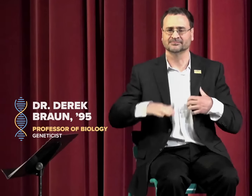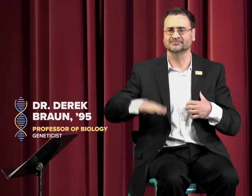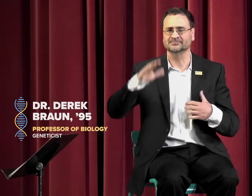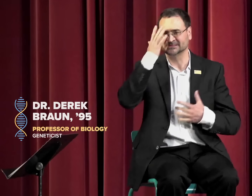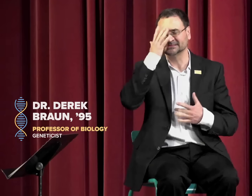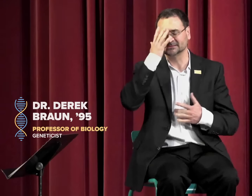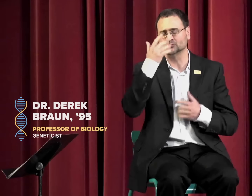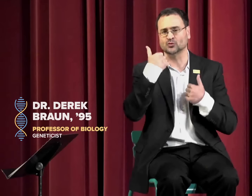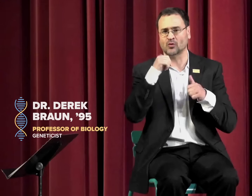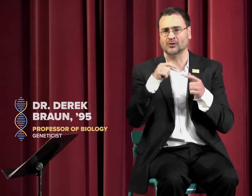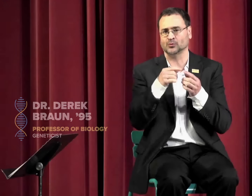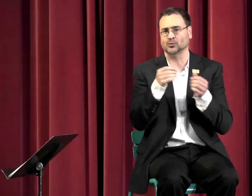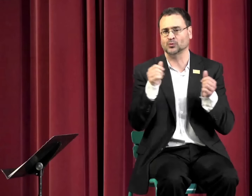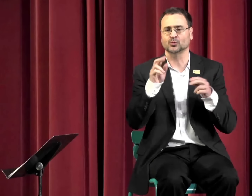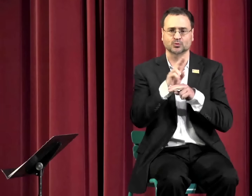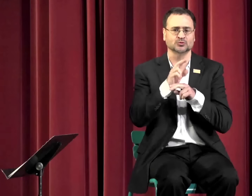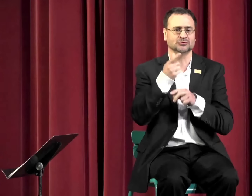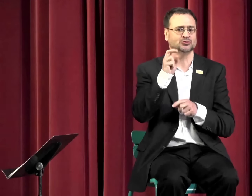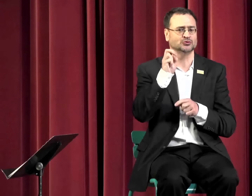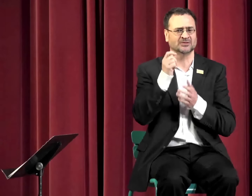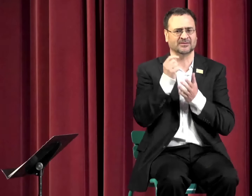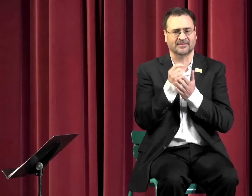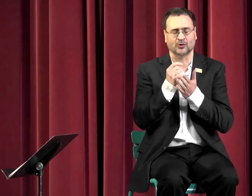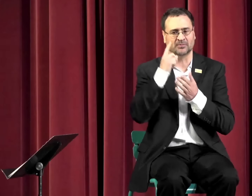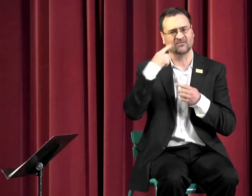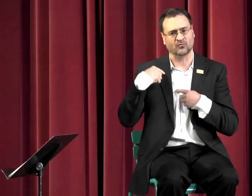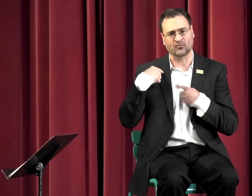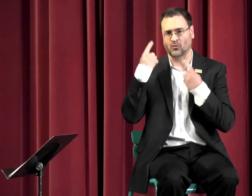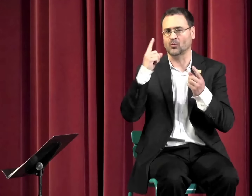the lungs and they tried to cure that through gene therapy.